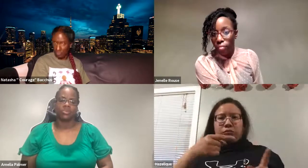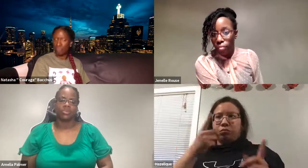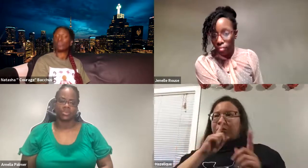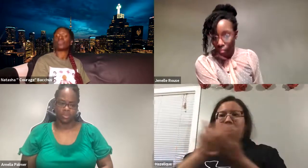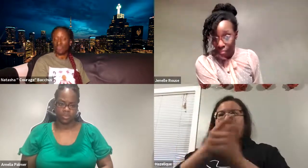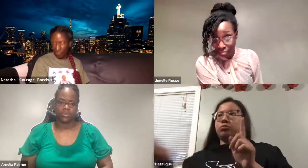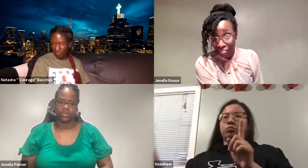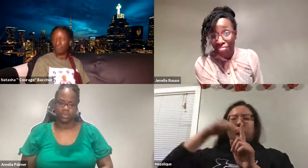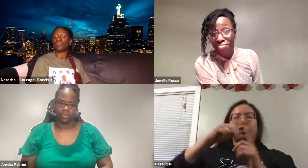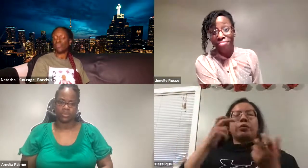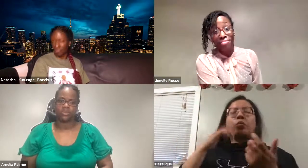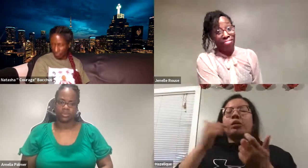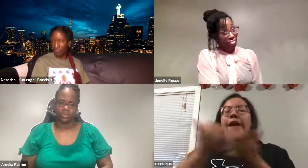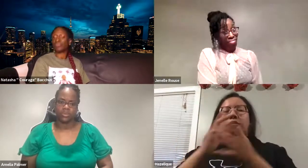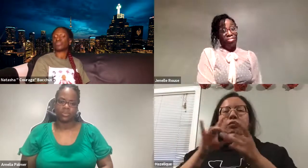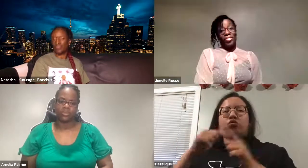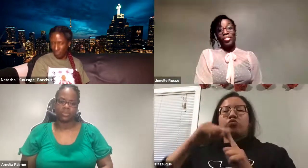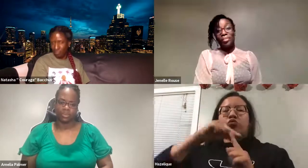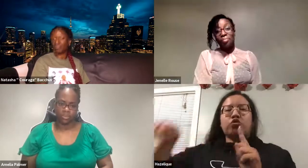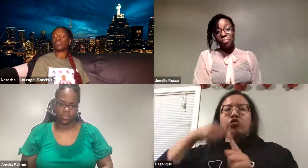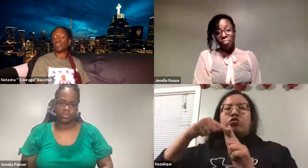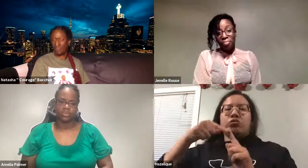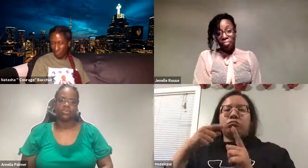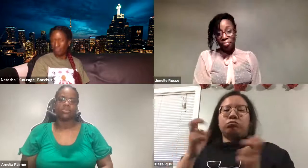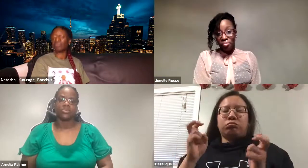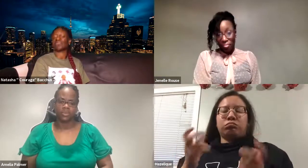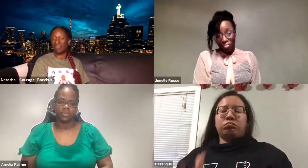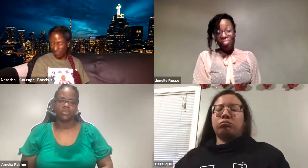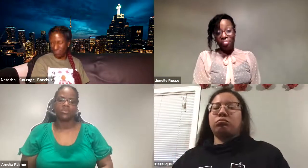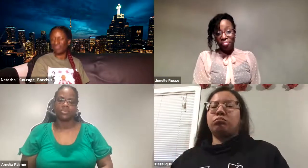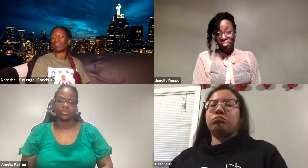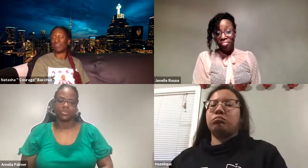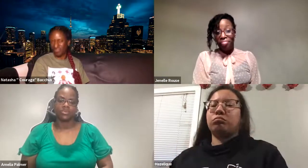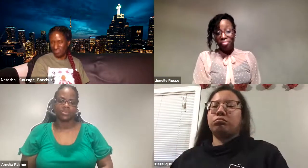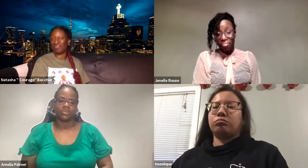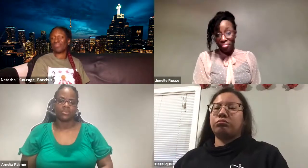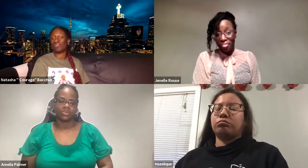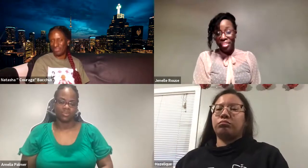expression but it's a form of language as well you know. everything is. it comes full circle